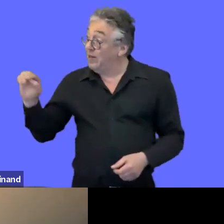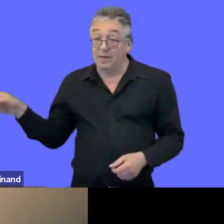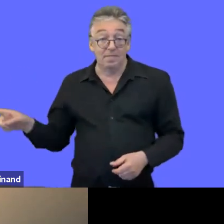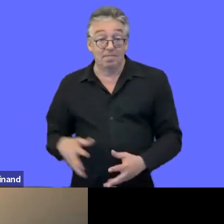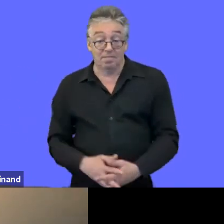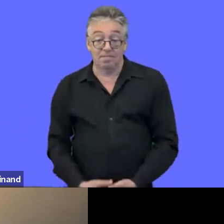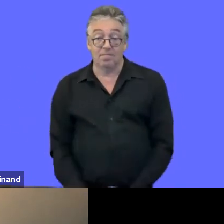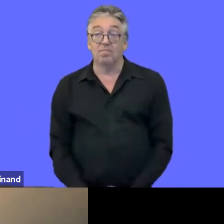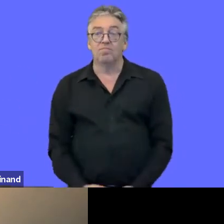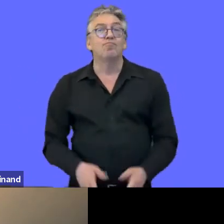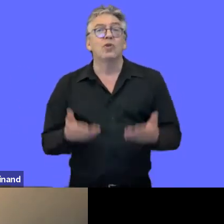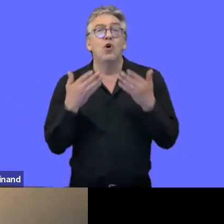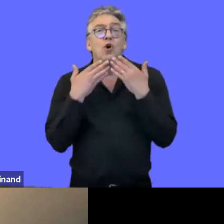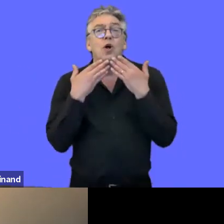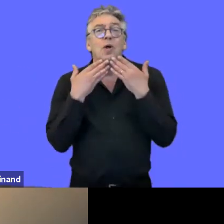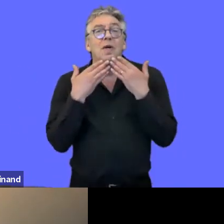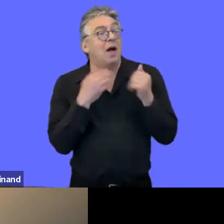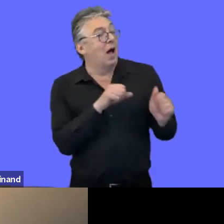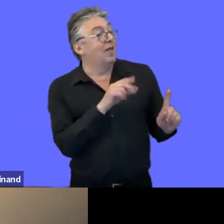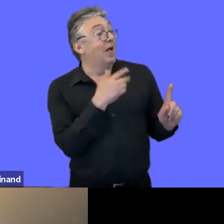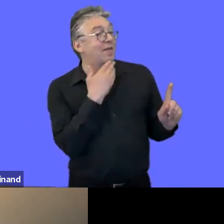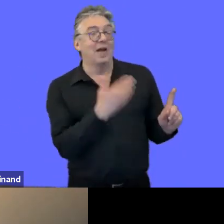Thank you. Actually, it was mostly questions